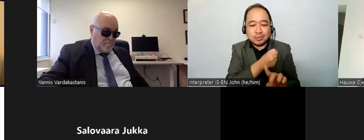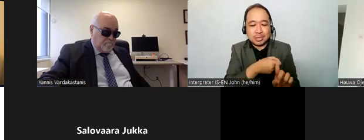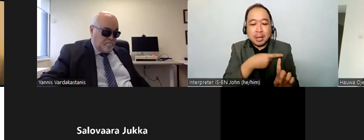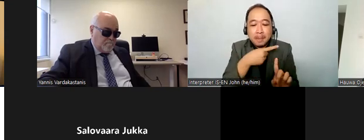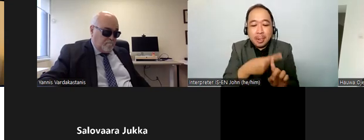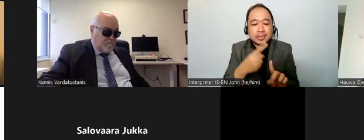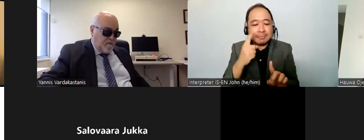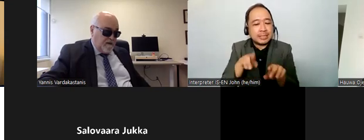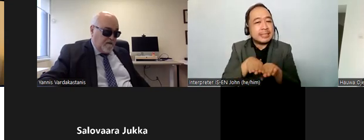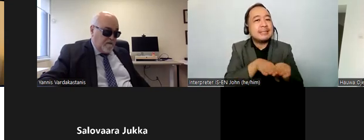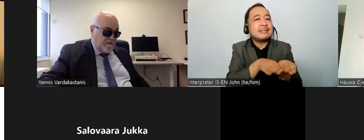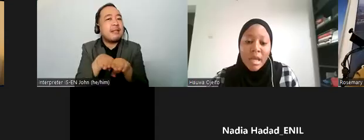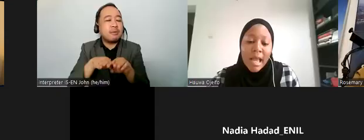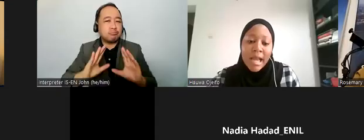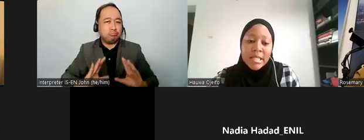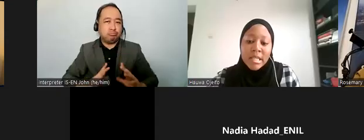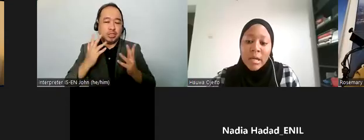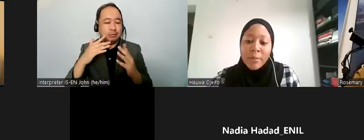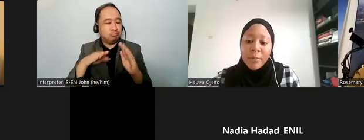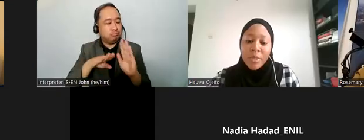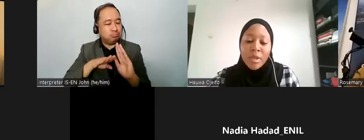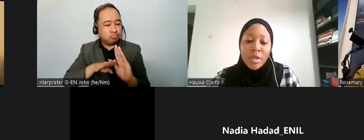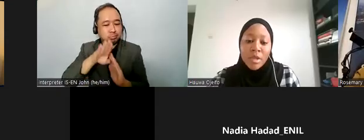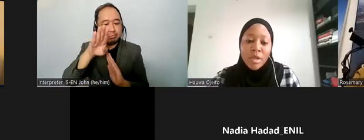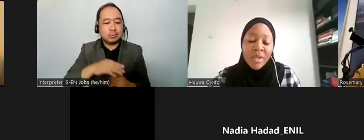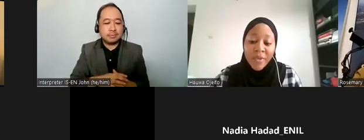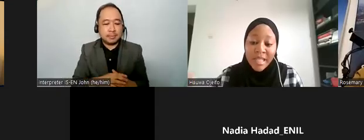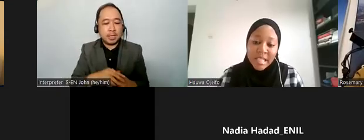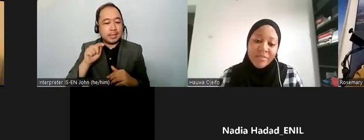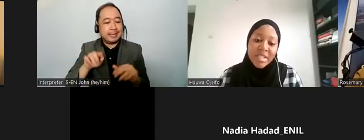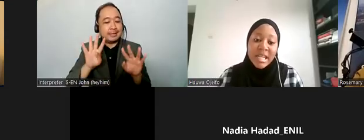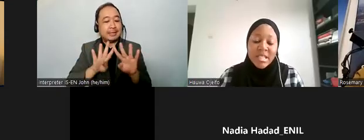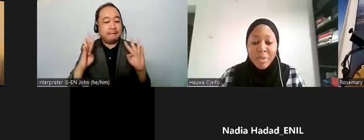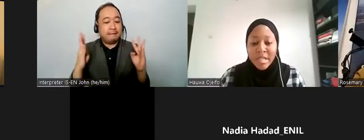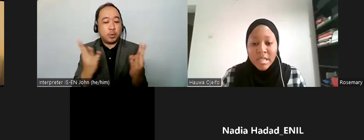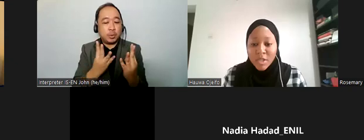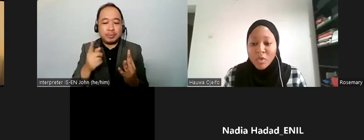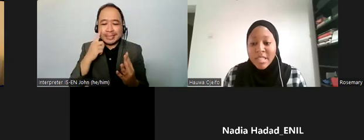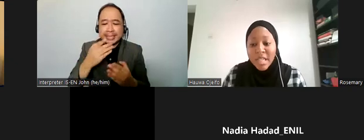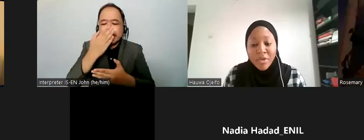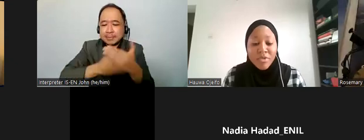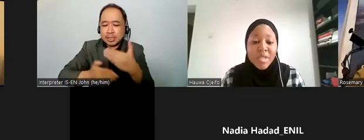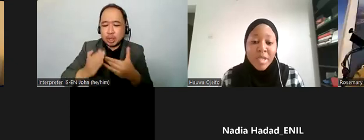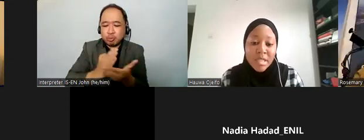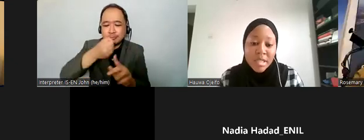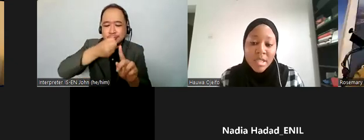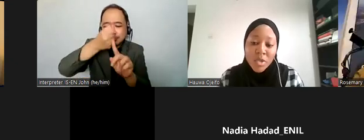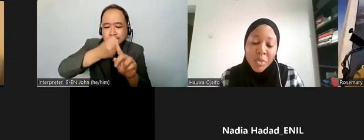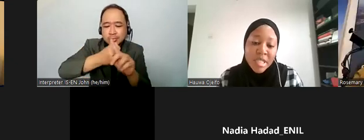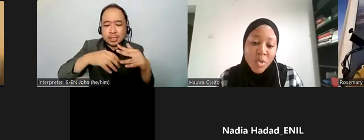and the war in ukraine as events that have exacerbated humanitarian responses to persons with